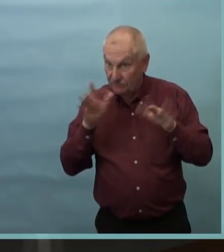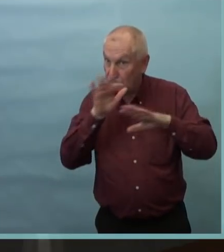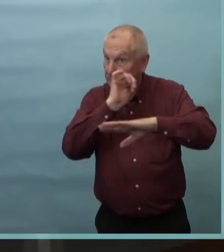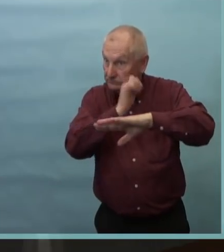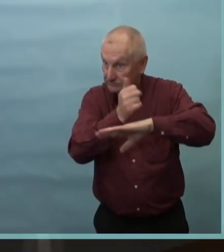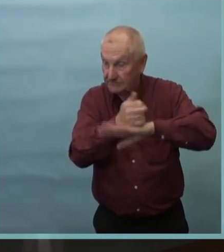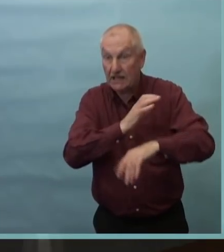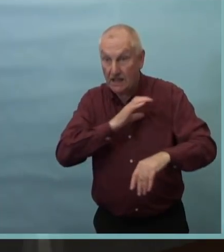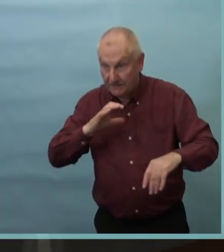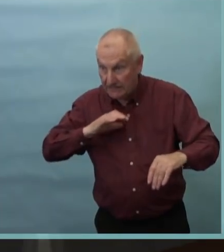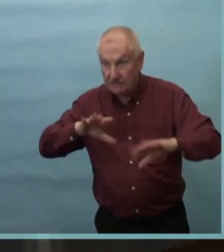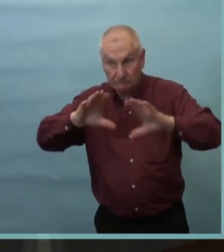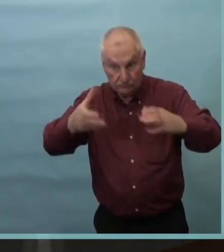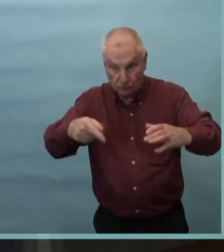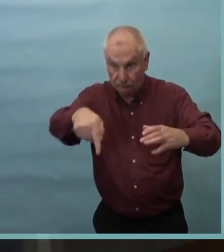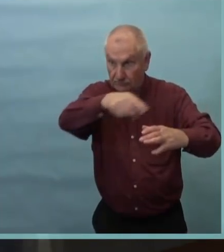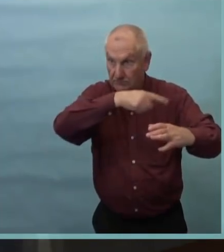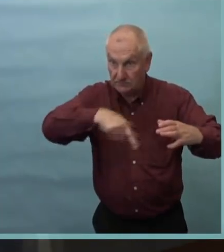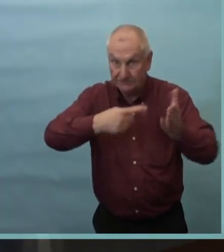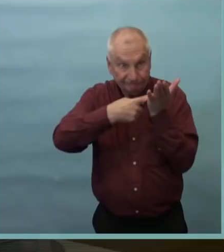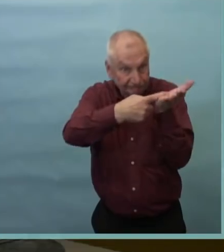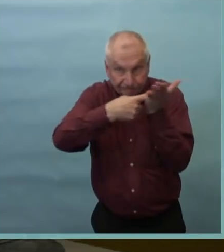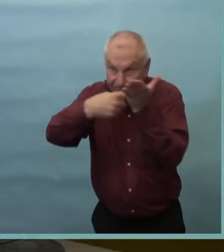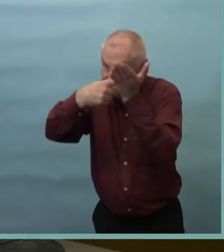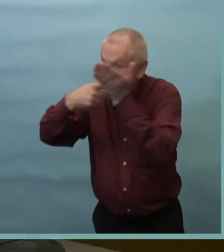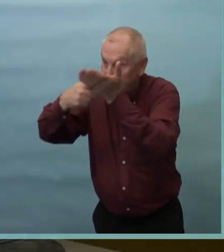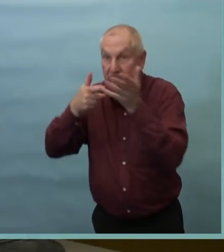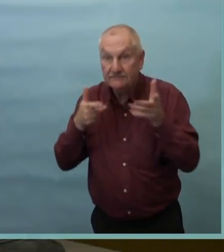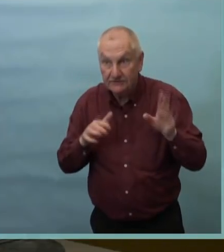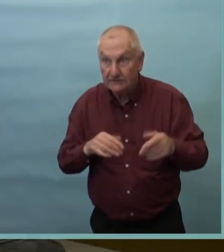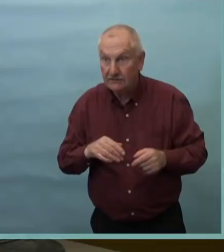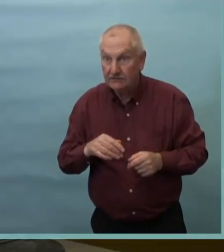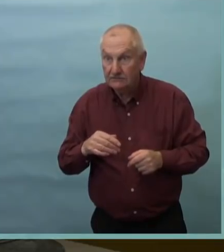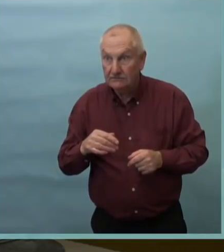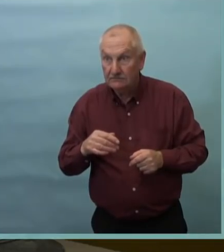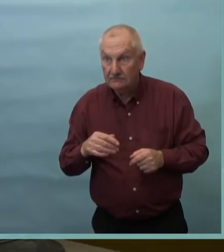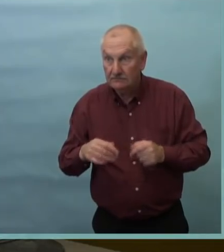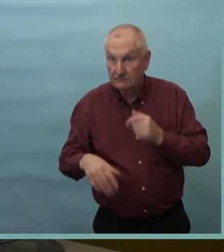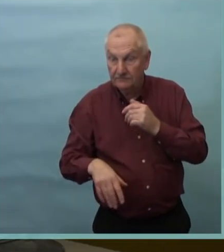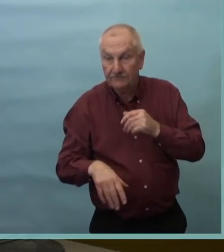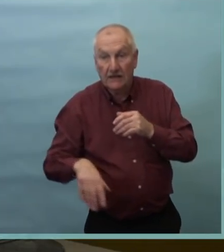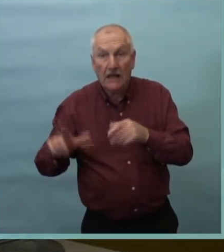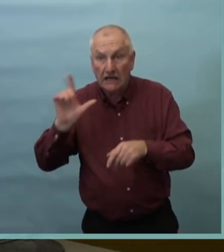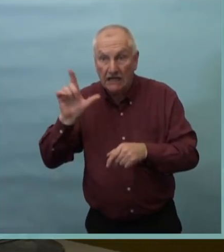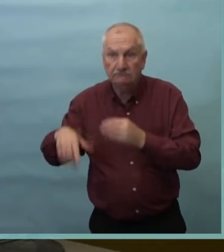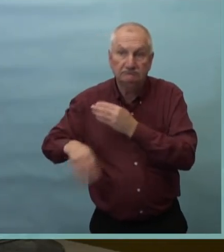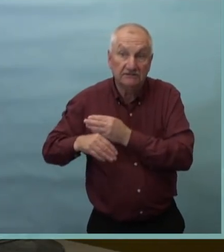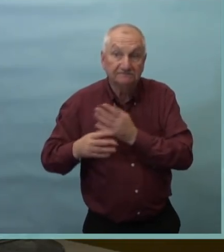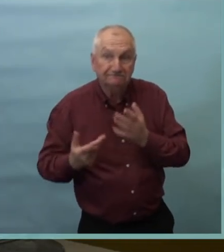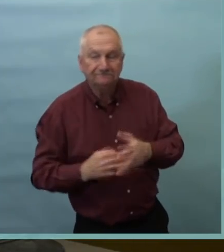wanted to comment on some of your work you're doing continue to have those conversations there they're an important part of our